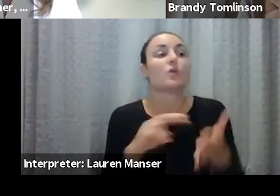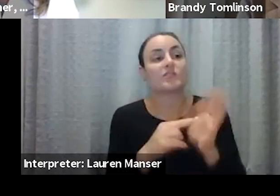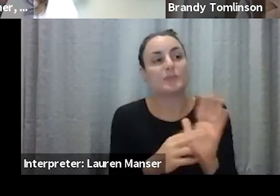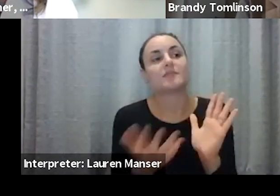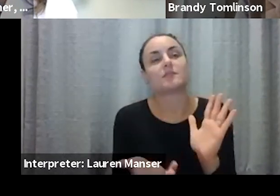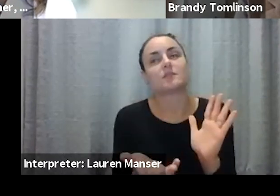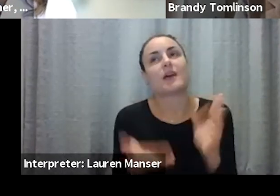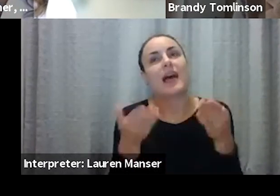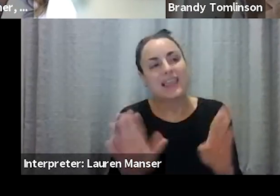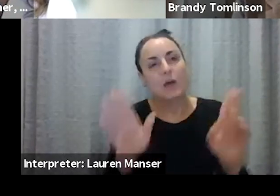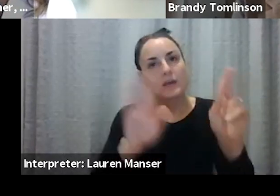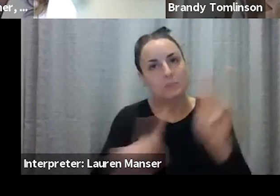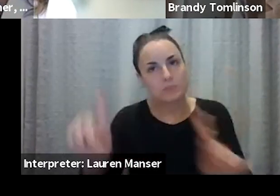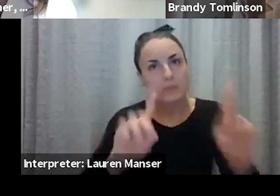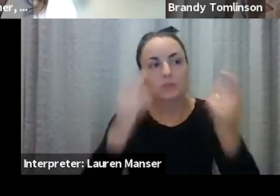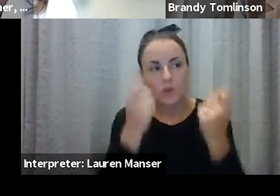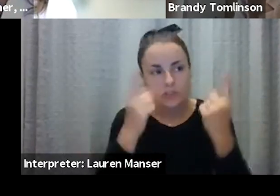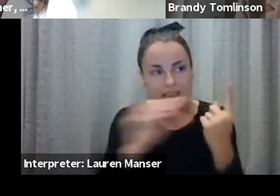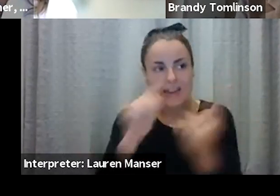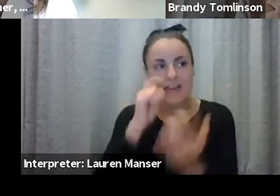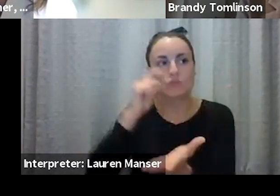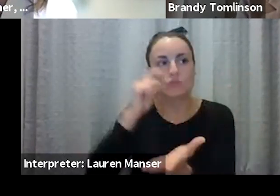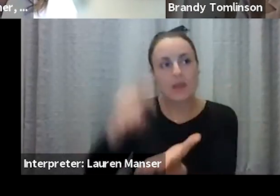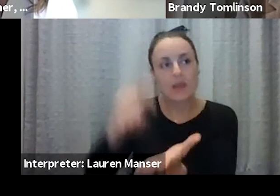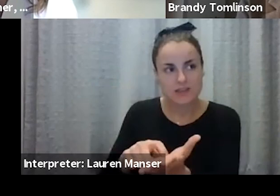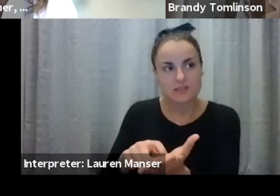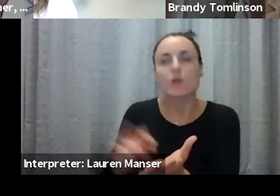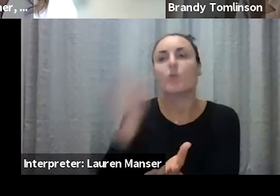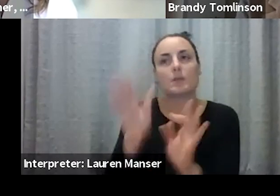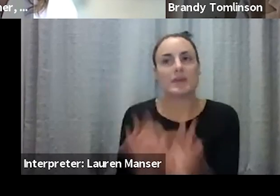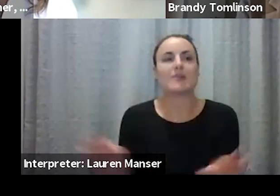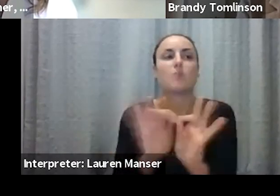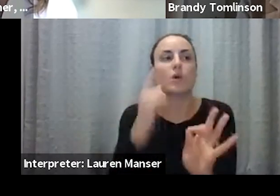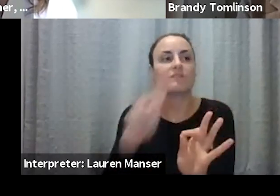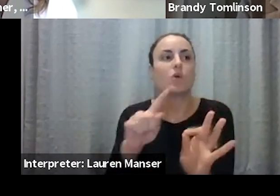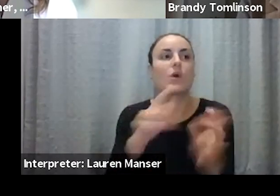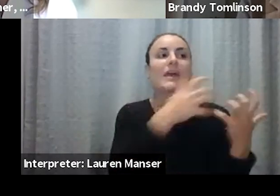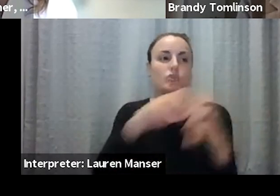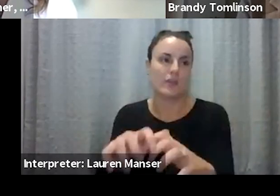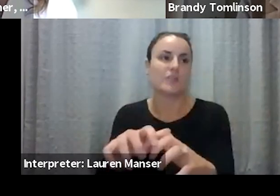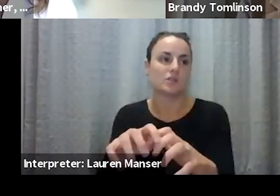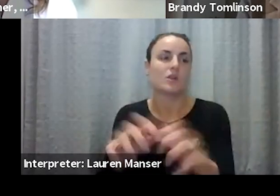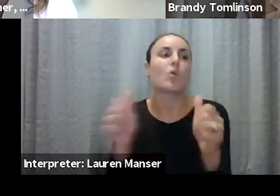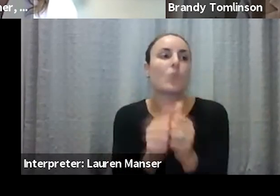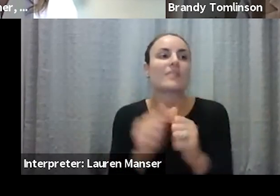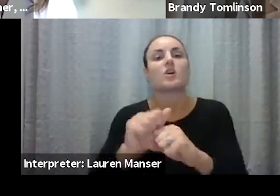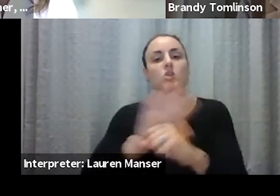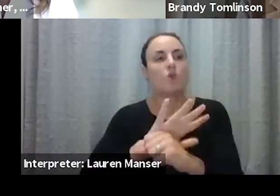of how we kind of integrate this long-haul COVID into our repertoire of disabilities